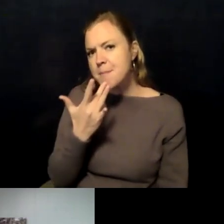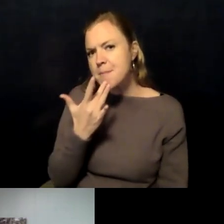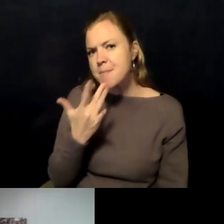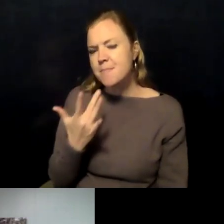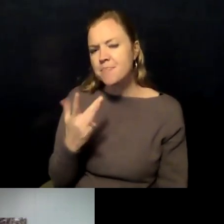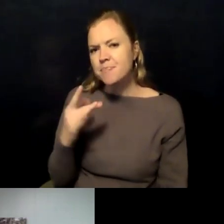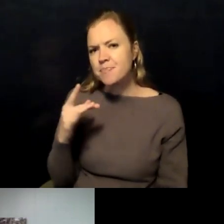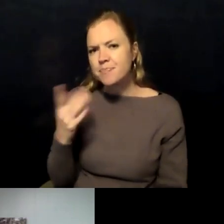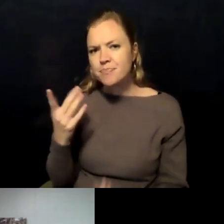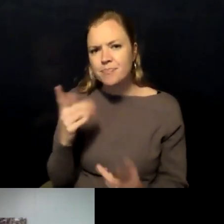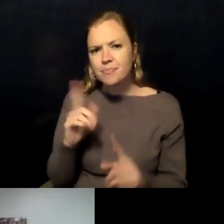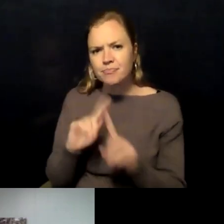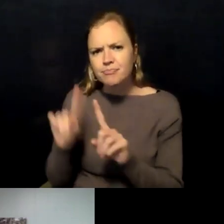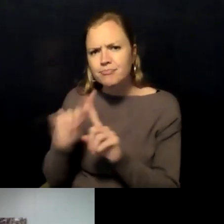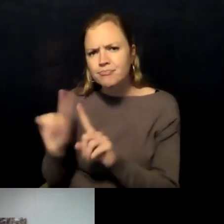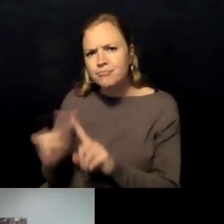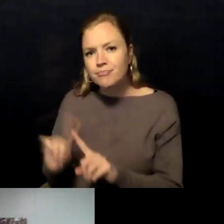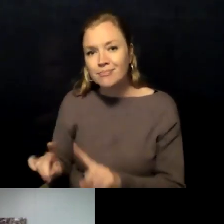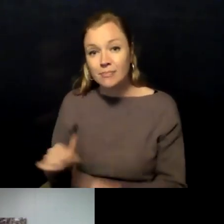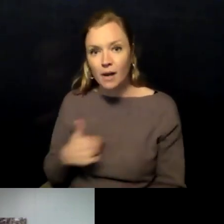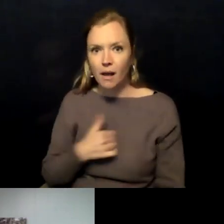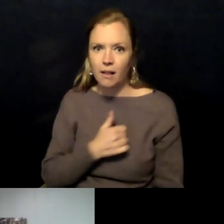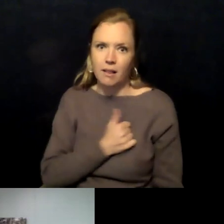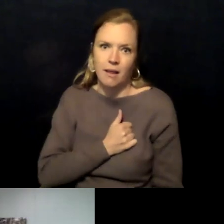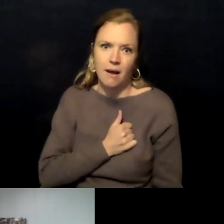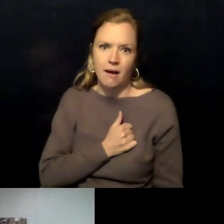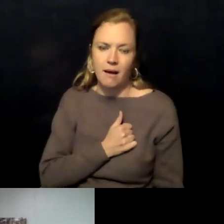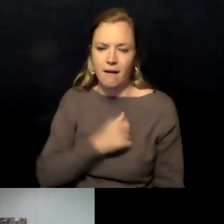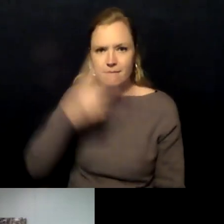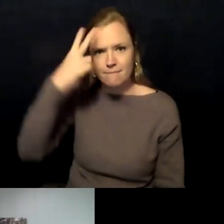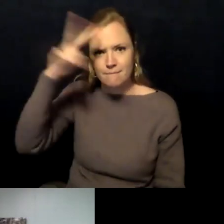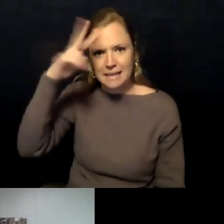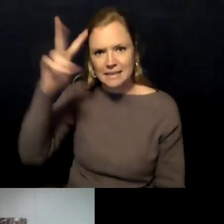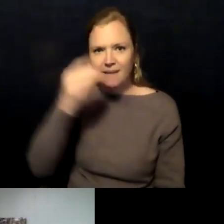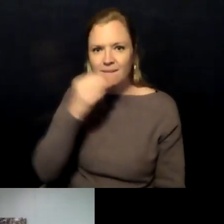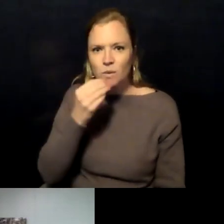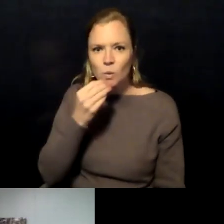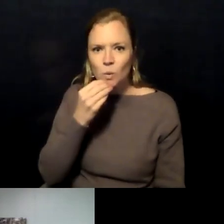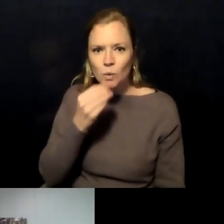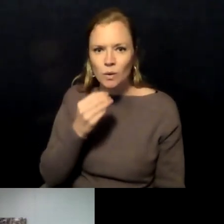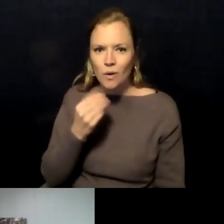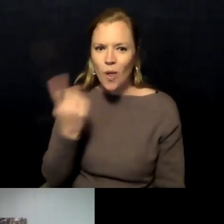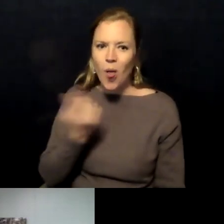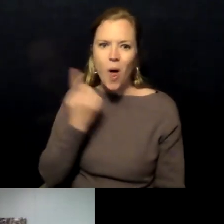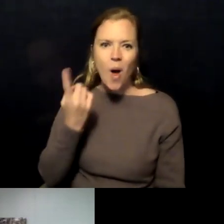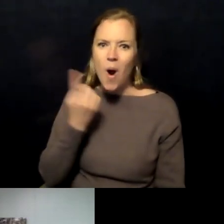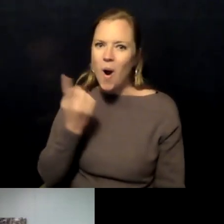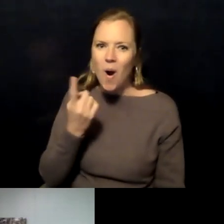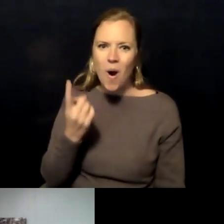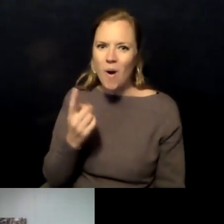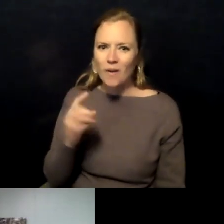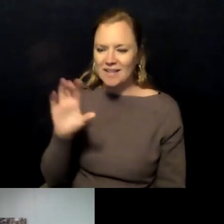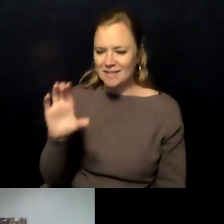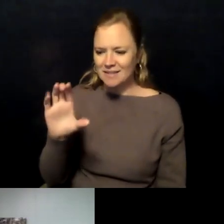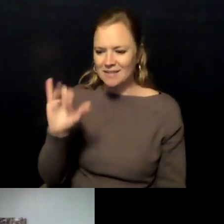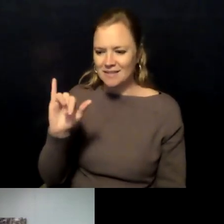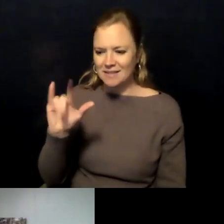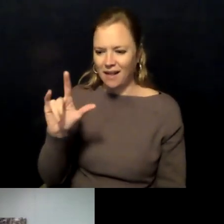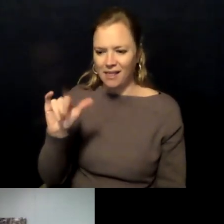gosh, I like cilantro... I like Mexican food, so I always have a little pot of